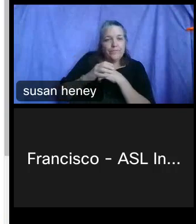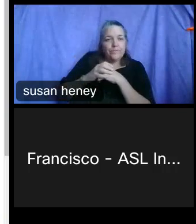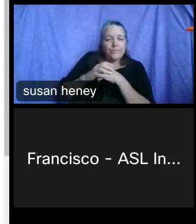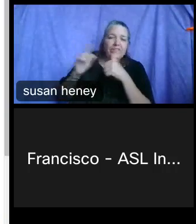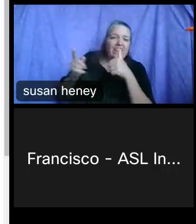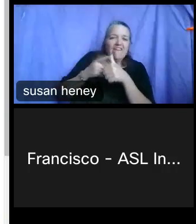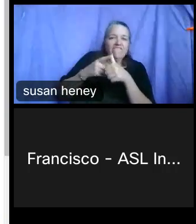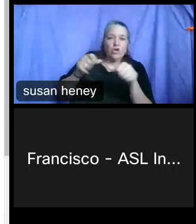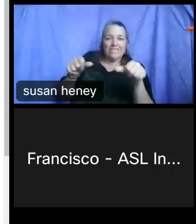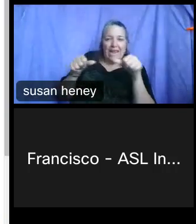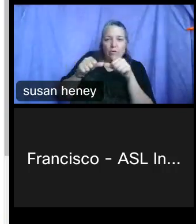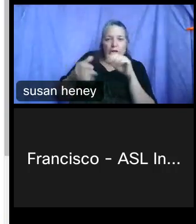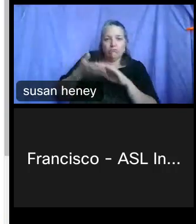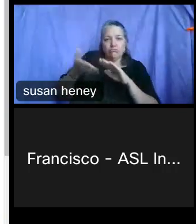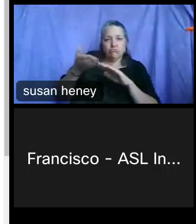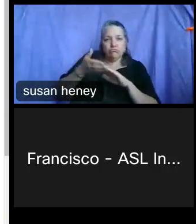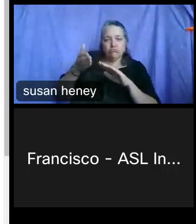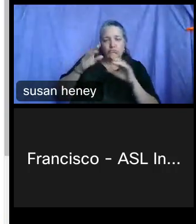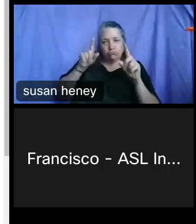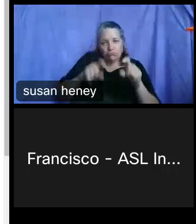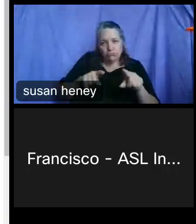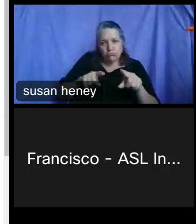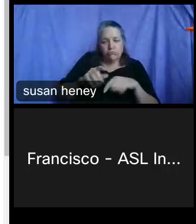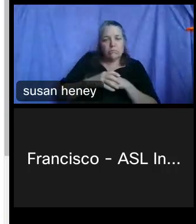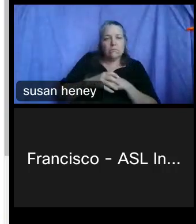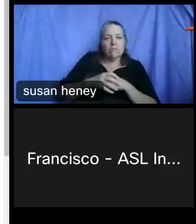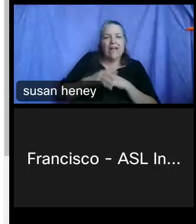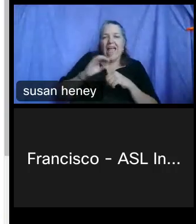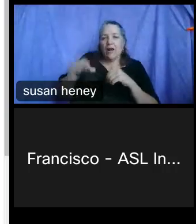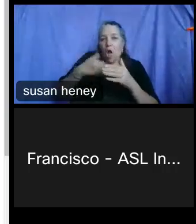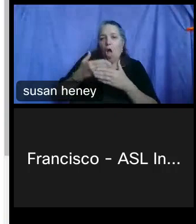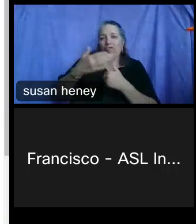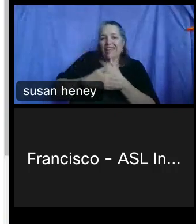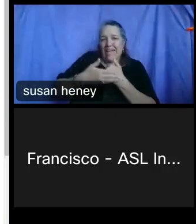that we queried, but it also gives us all the counties in the state of California,